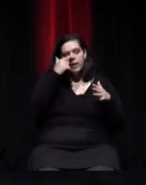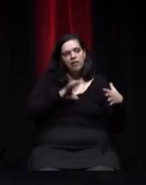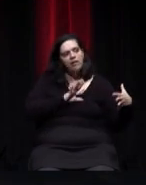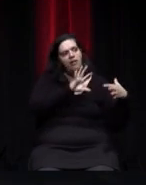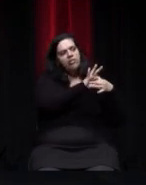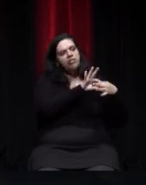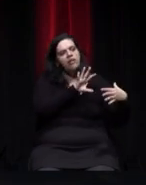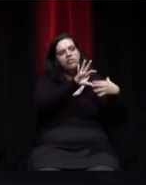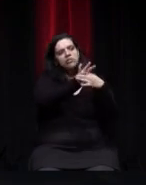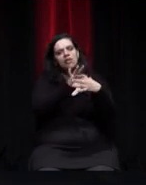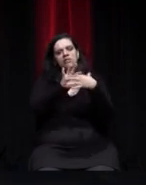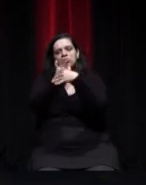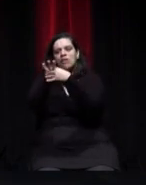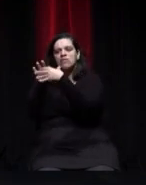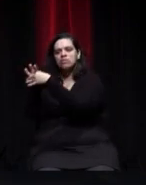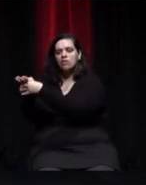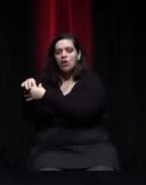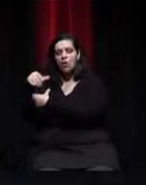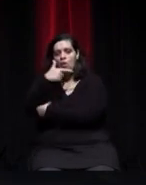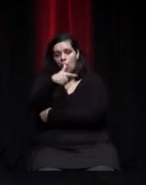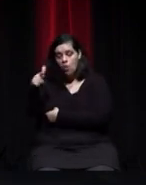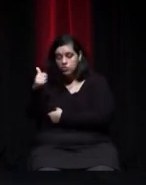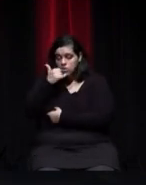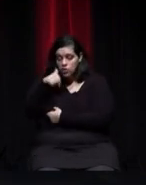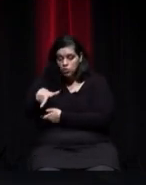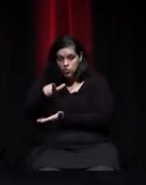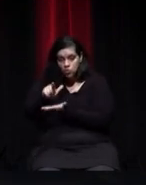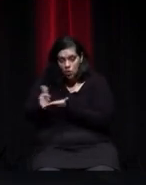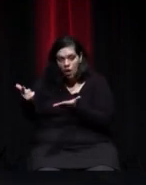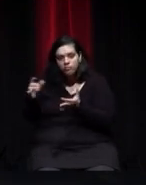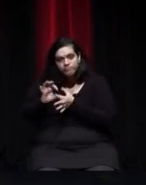with other spheres other than that function.